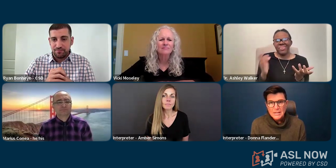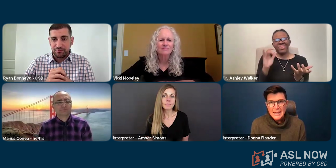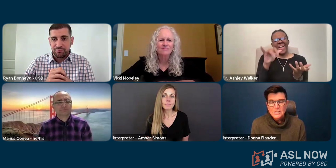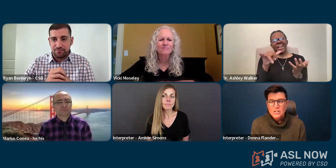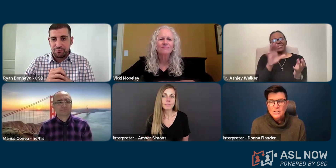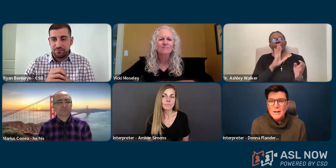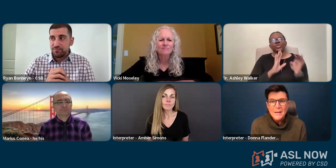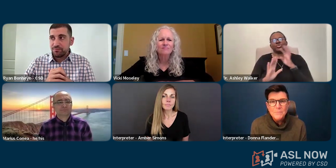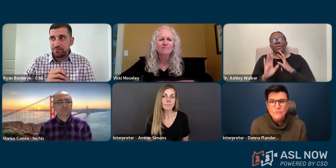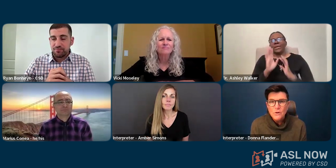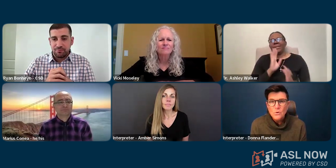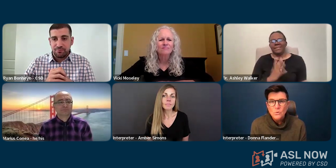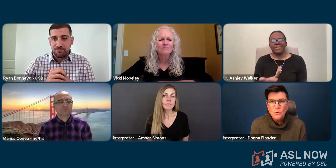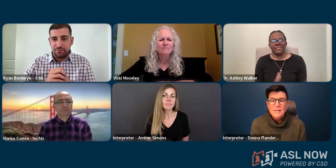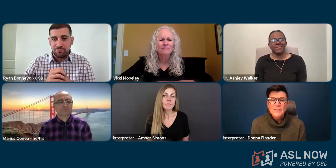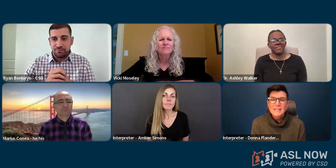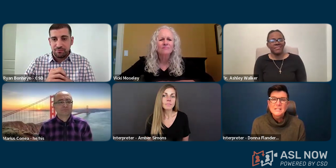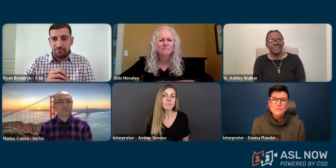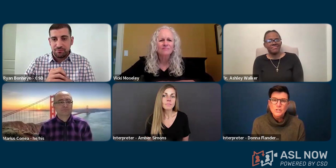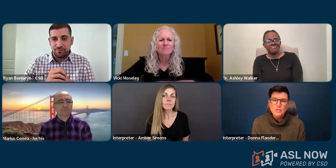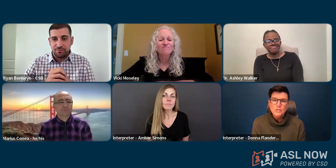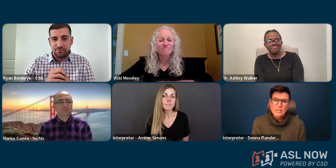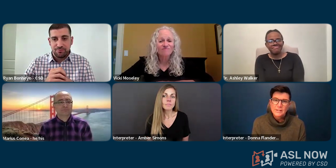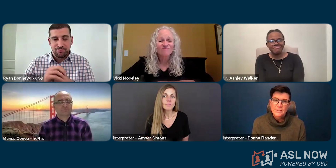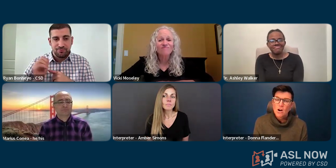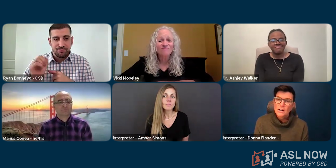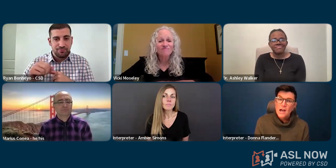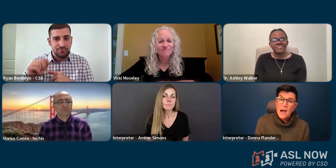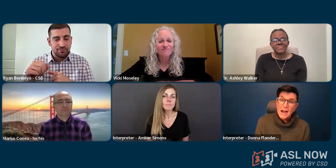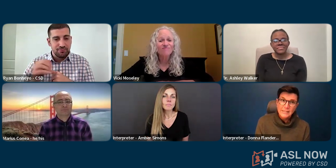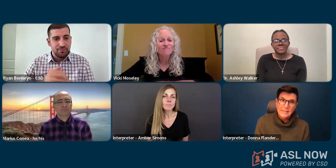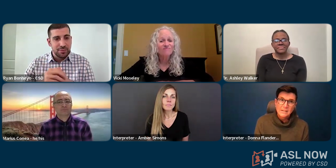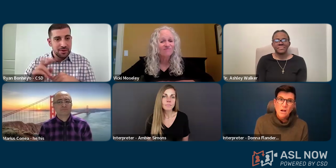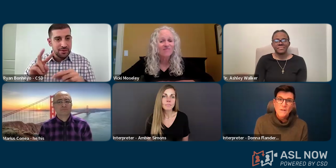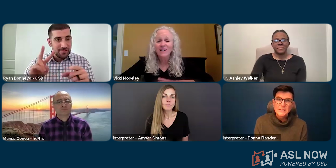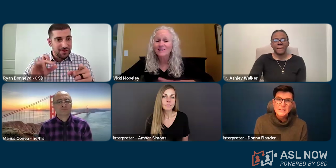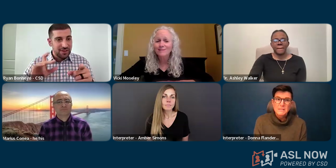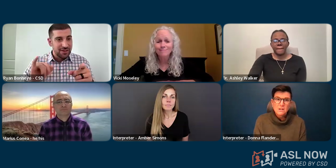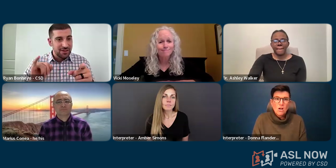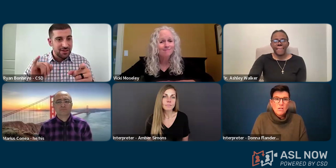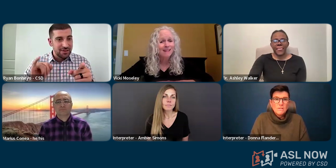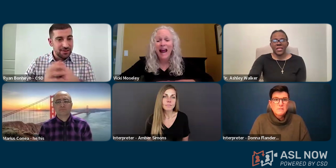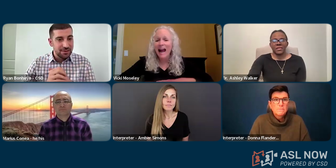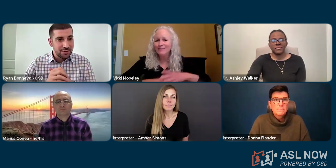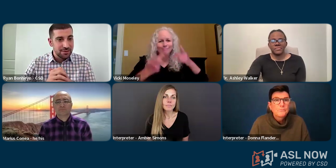to communicate, Don't hang up the phone. That's such a frustration on our end on these missed calls.